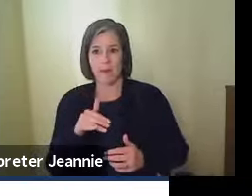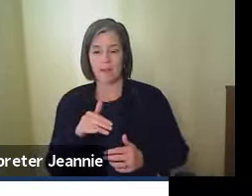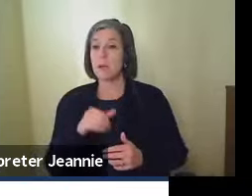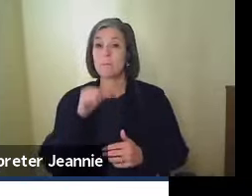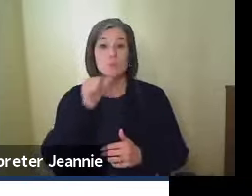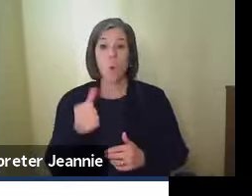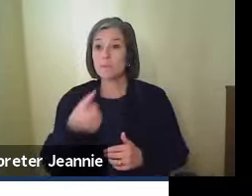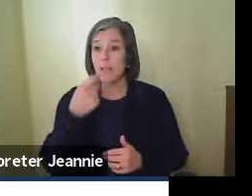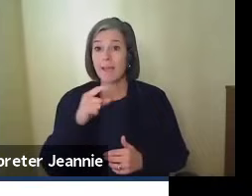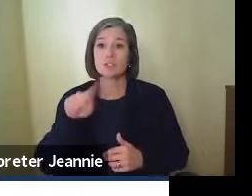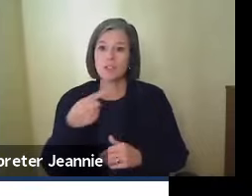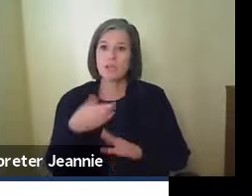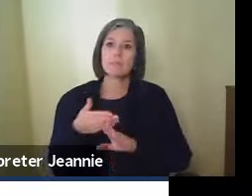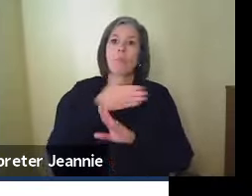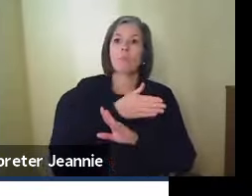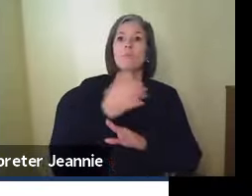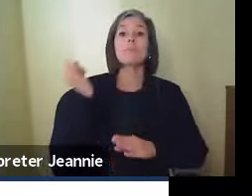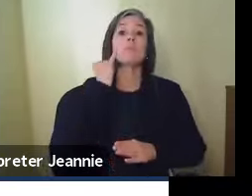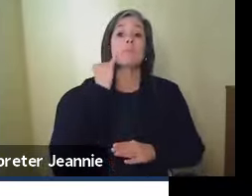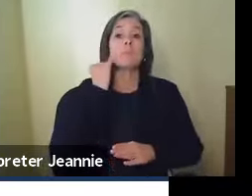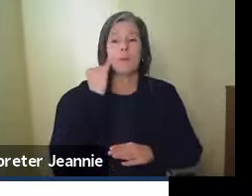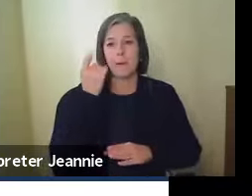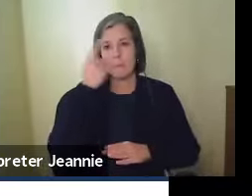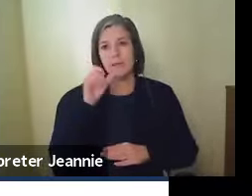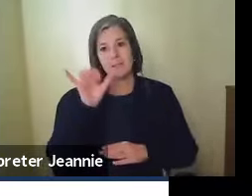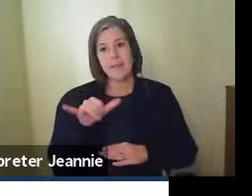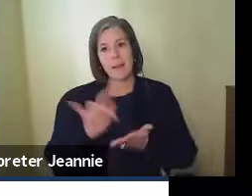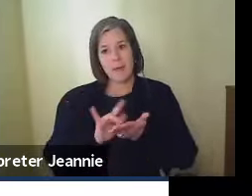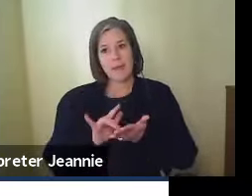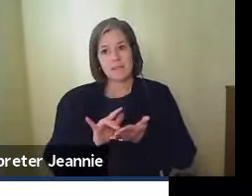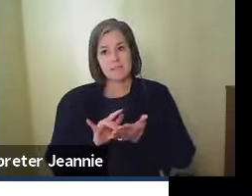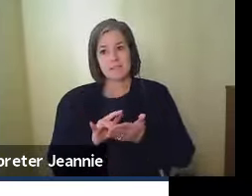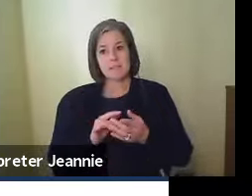because those medications alter the way we respond our -- ibuprofen is